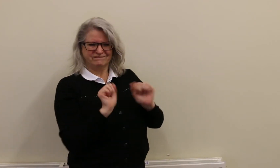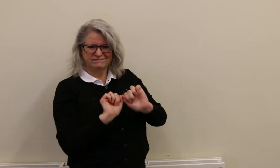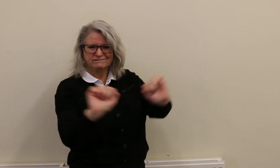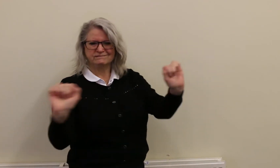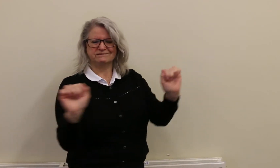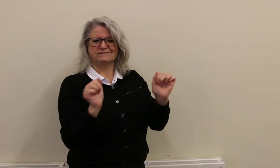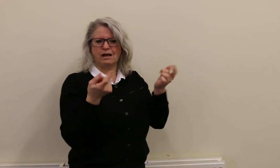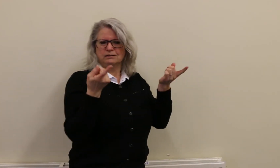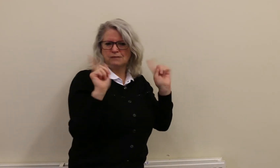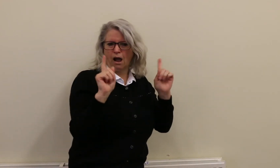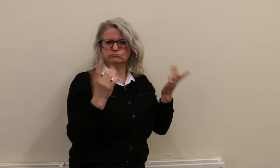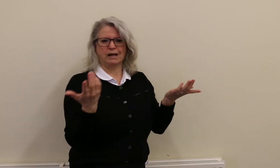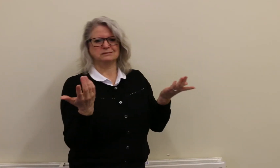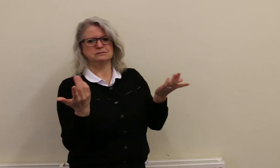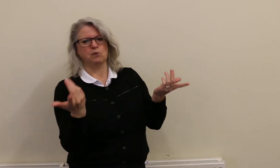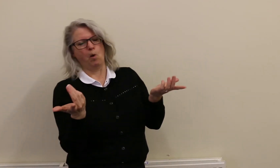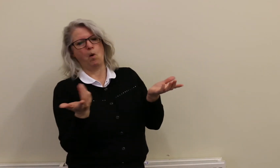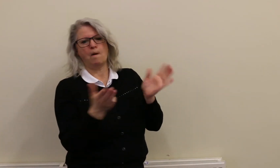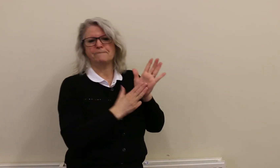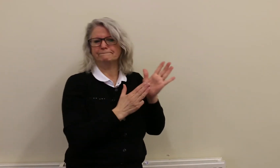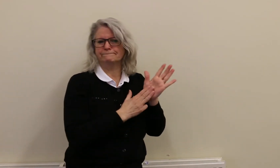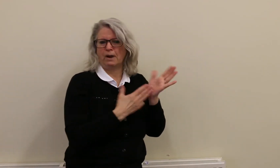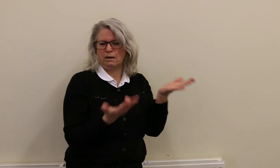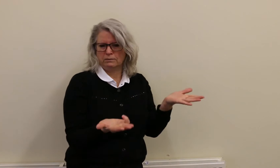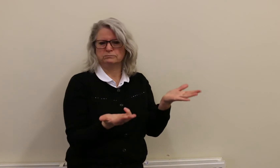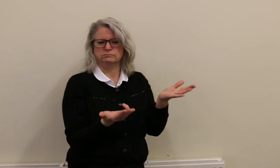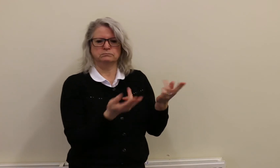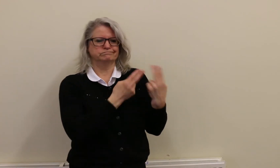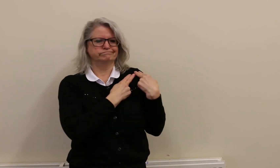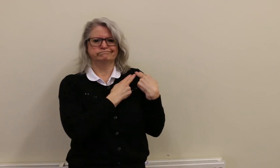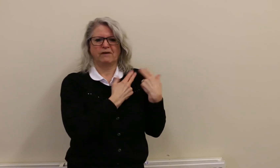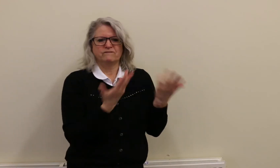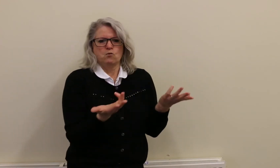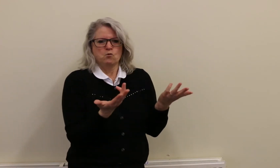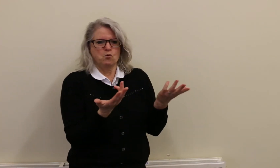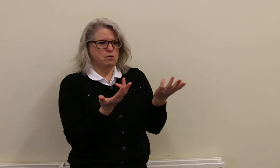All companies have members or directors who are responsible for them.